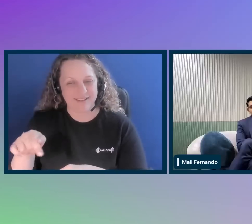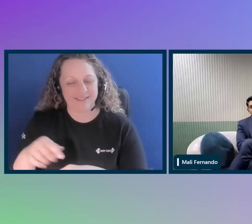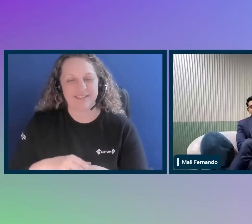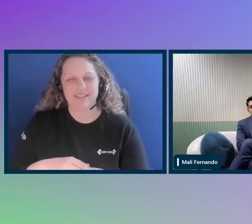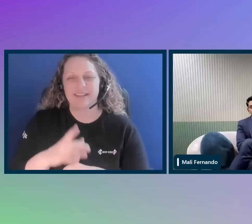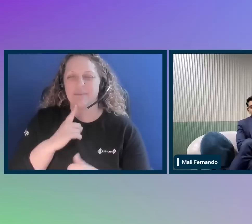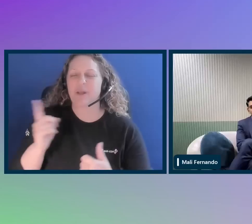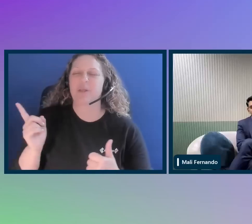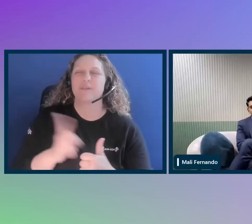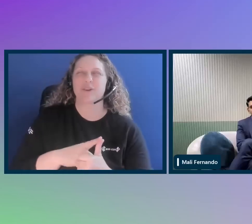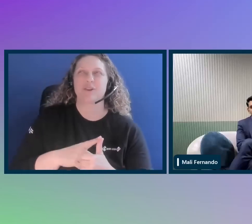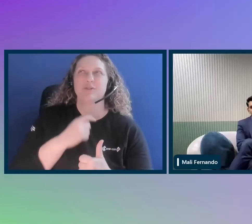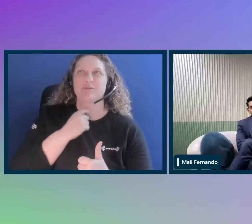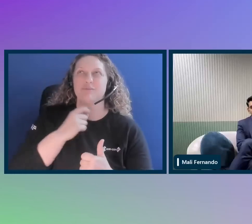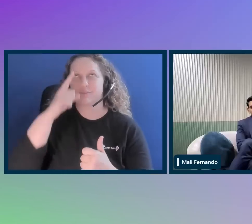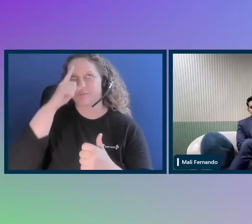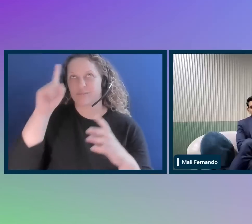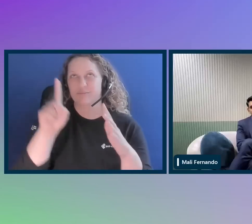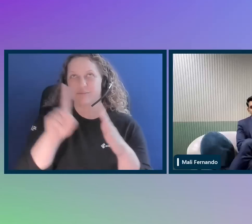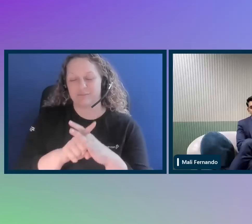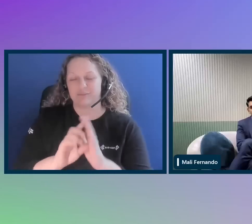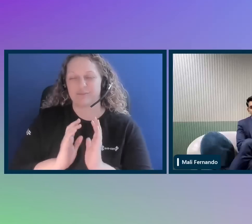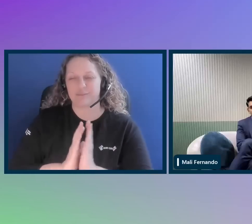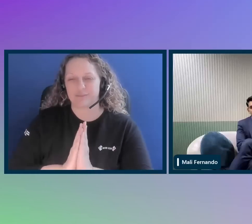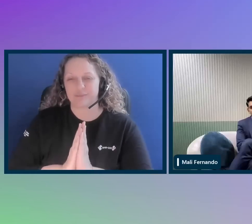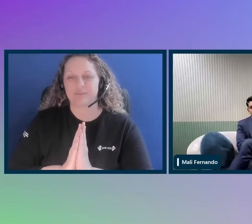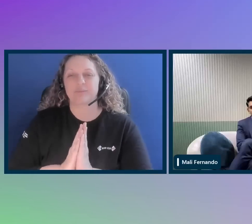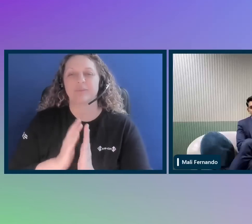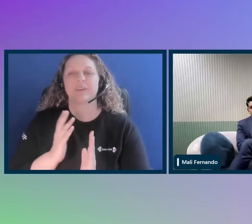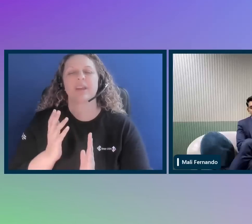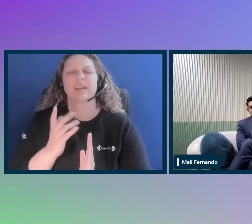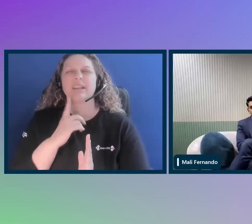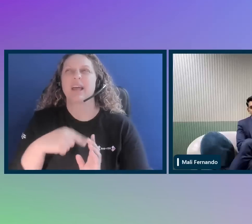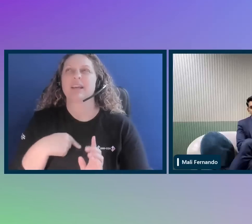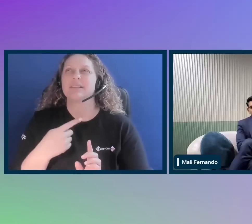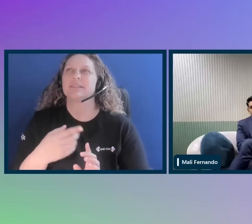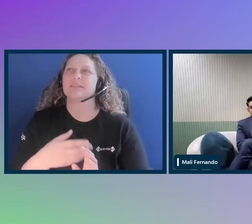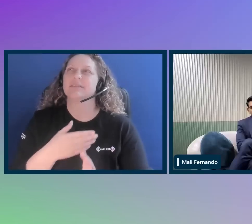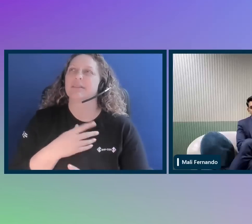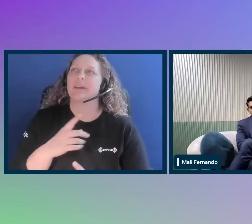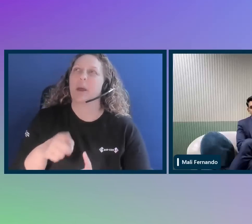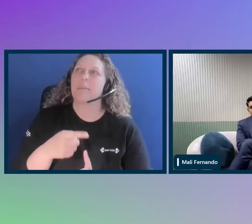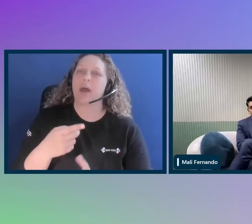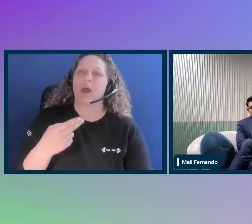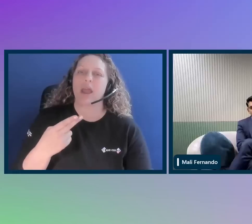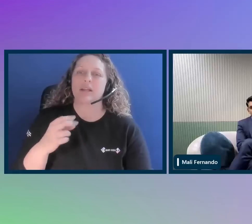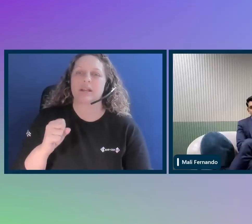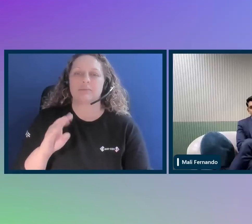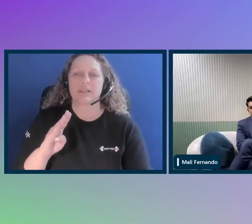The first question that comes to my mind is, can you tell us a little bit about HSBC's accessibility journey?